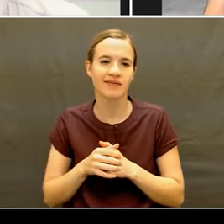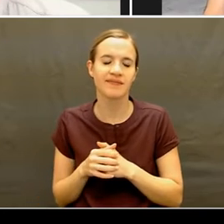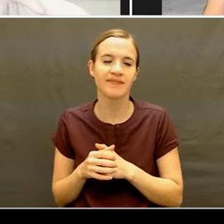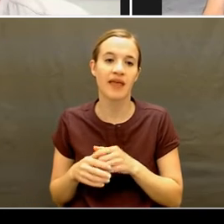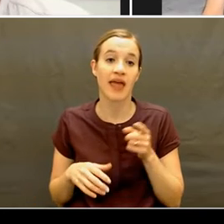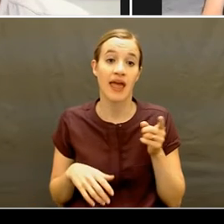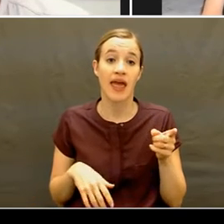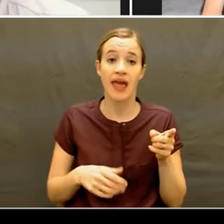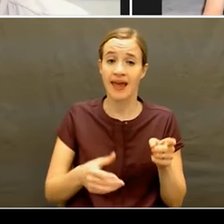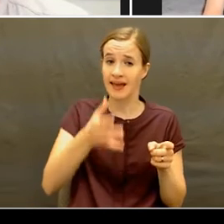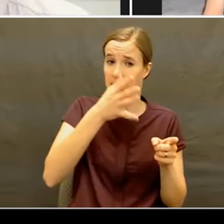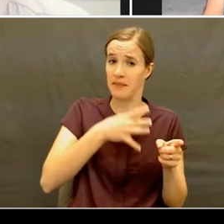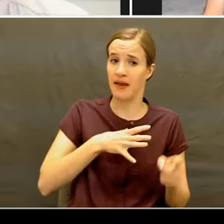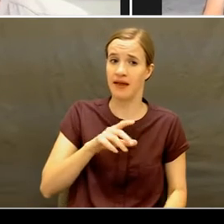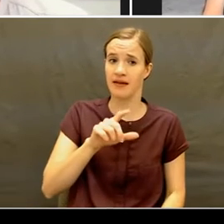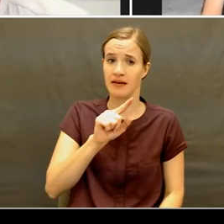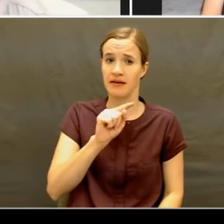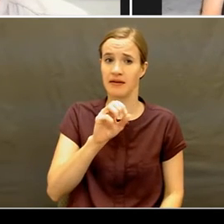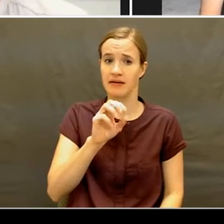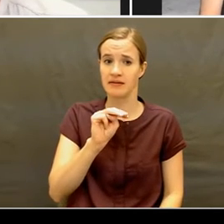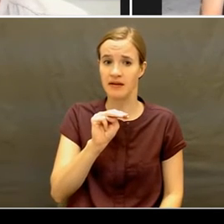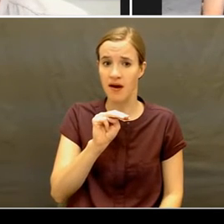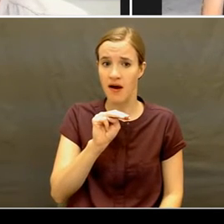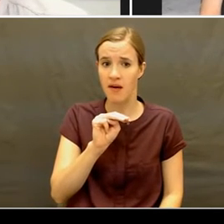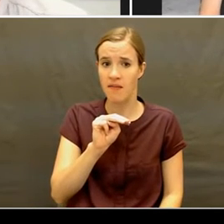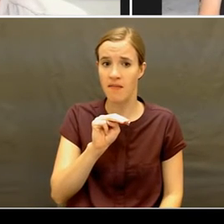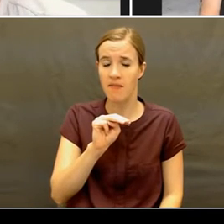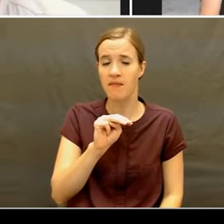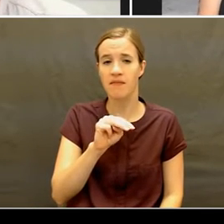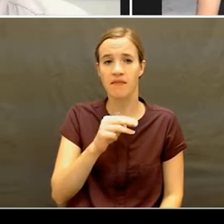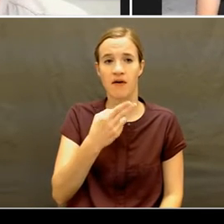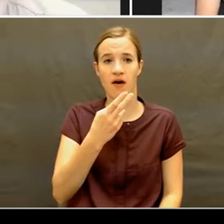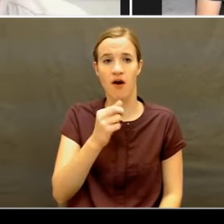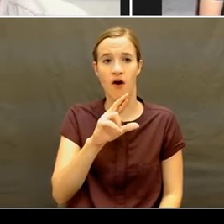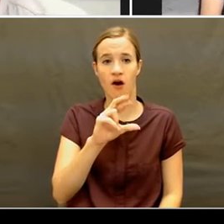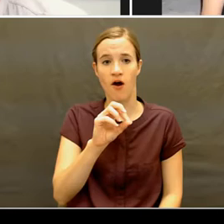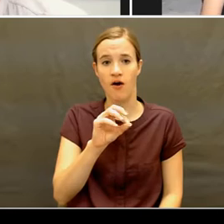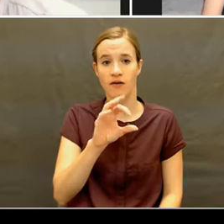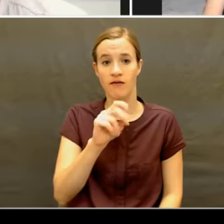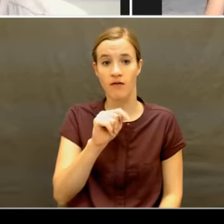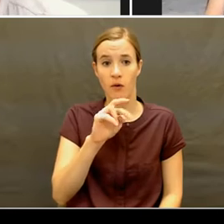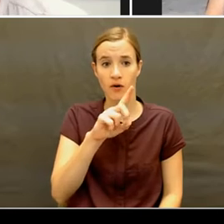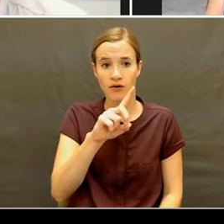know, a standard bearer for for us. Mark: Tony Coelho